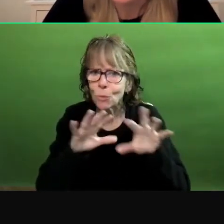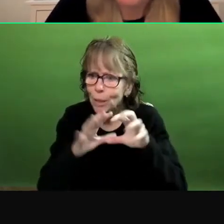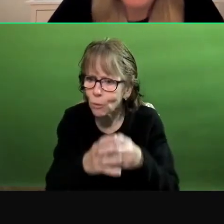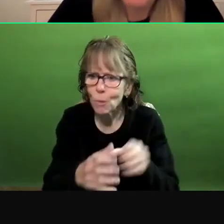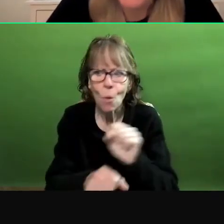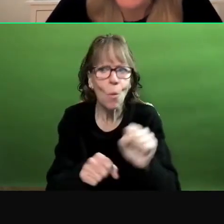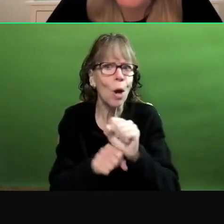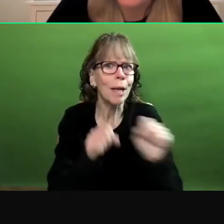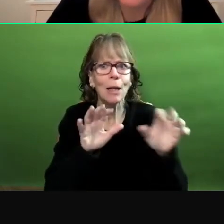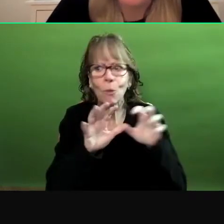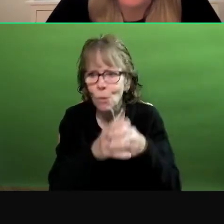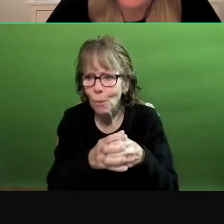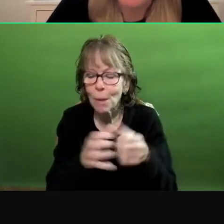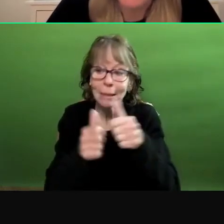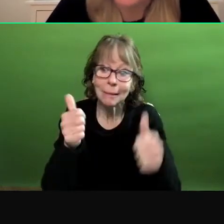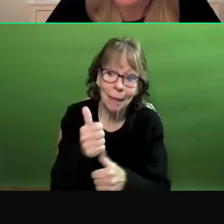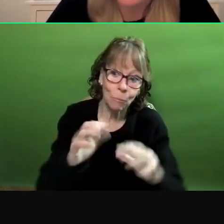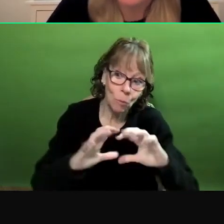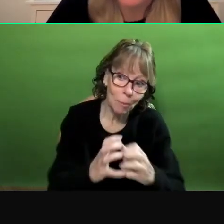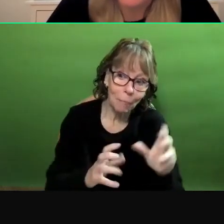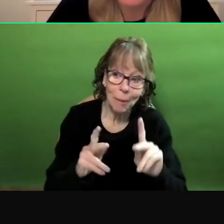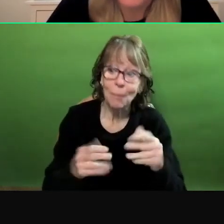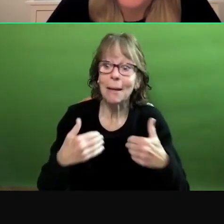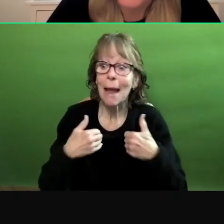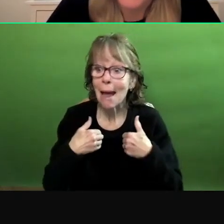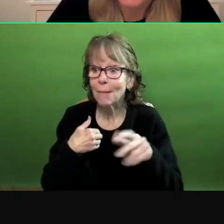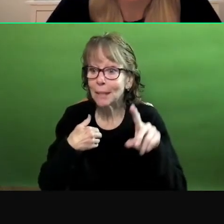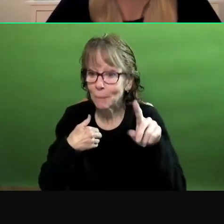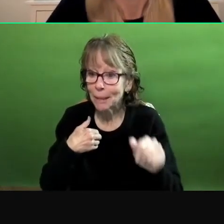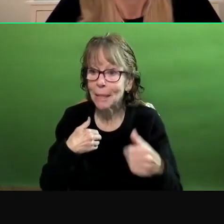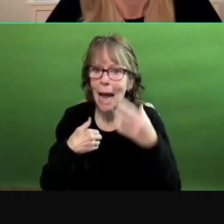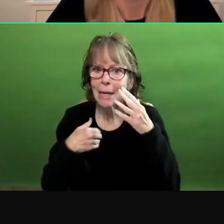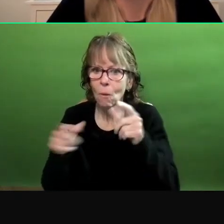Subgroup on Individuals with Disabilities. I know that is a very long name,